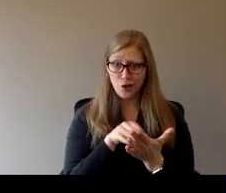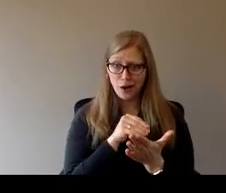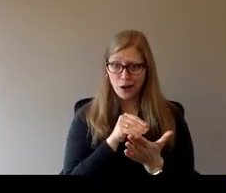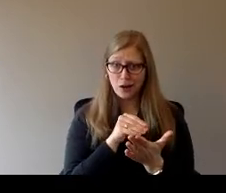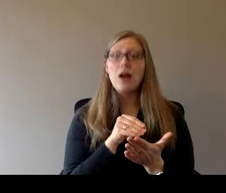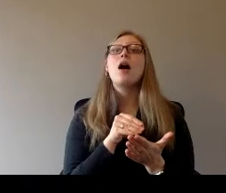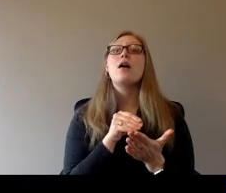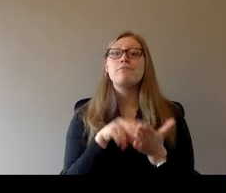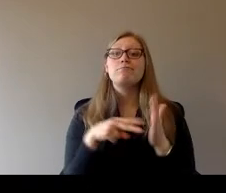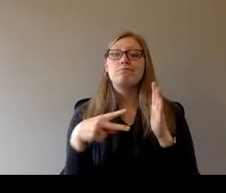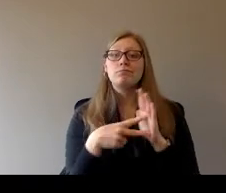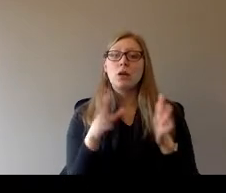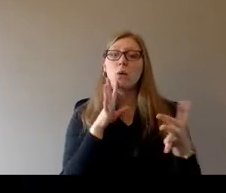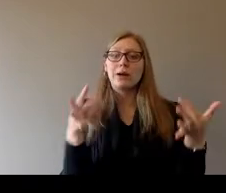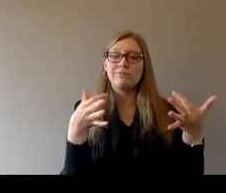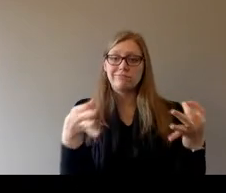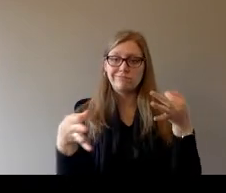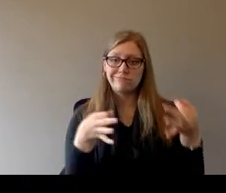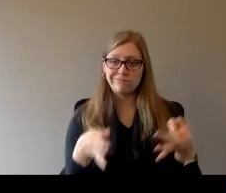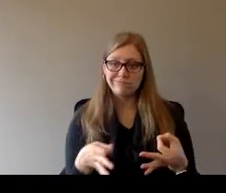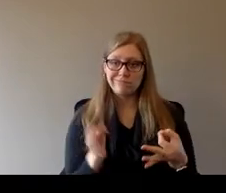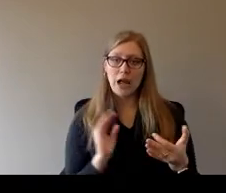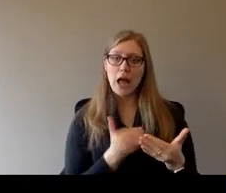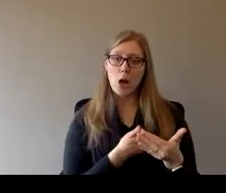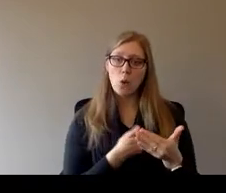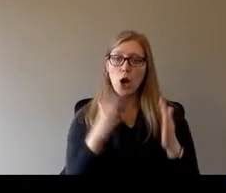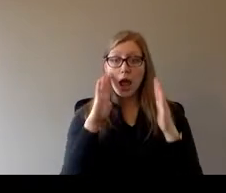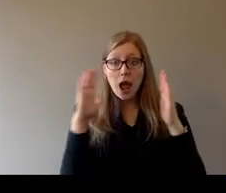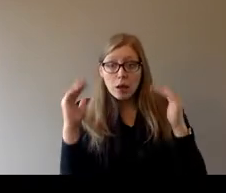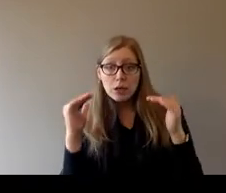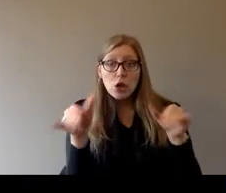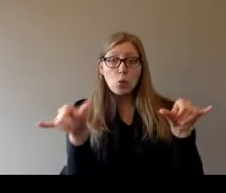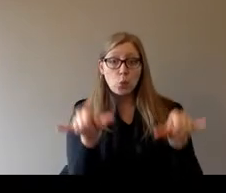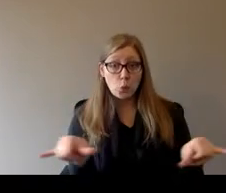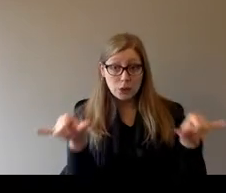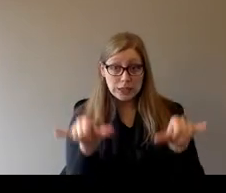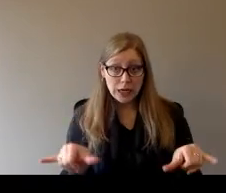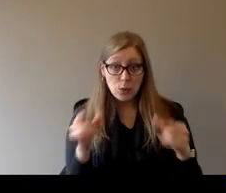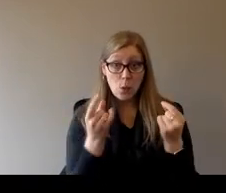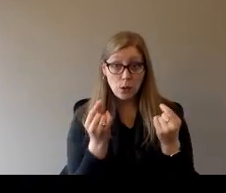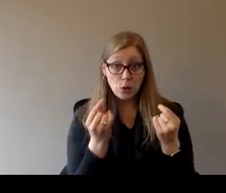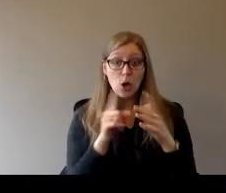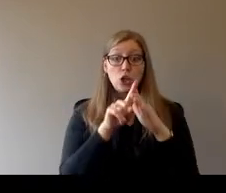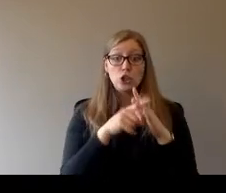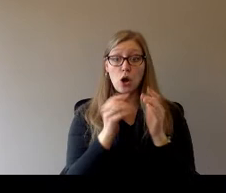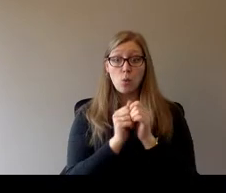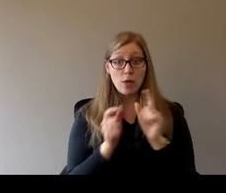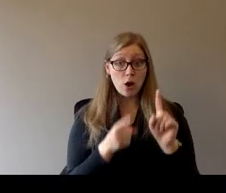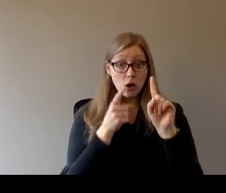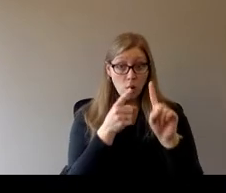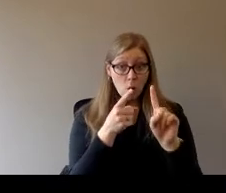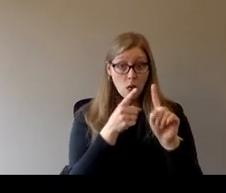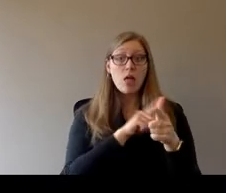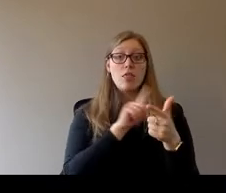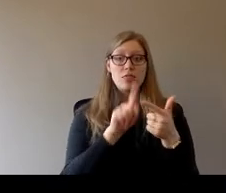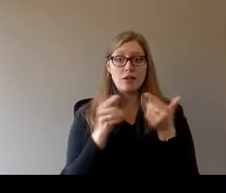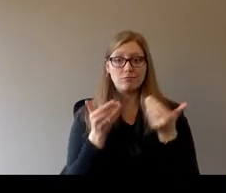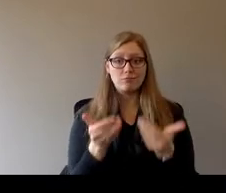some distance learning expectations and routines. We'll start off with the goal and then go into your DO NOW work. Alright.